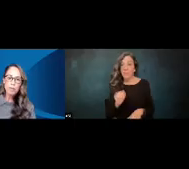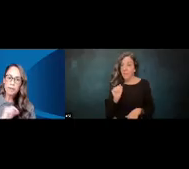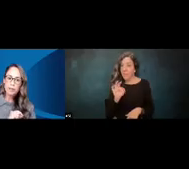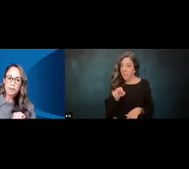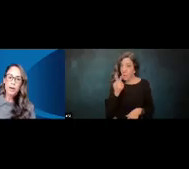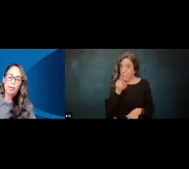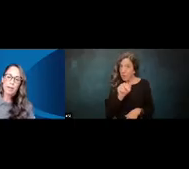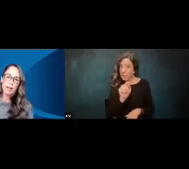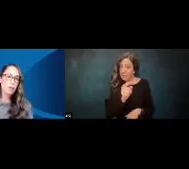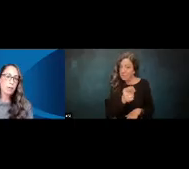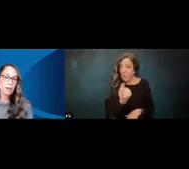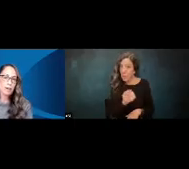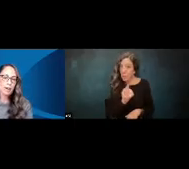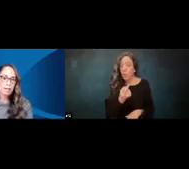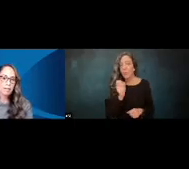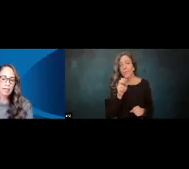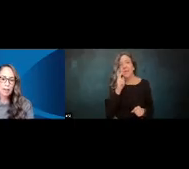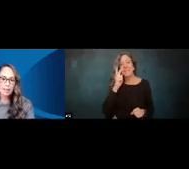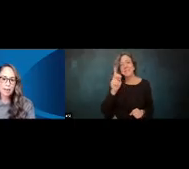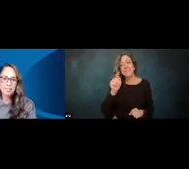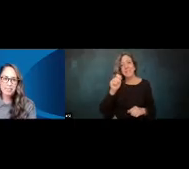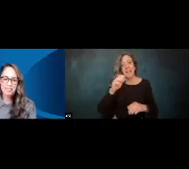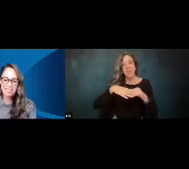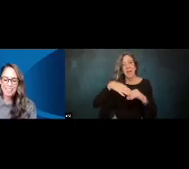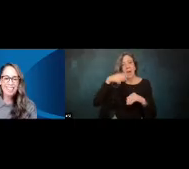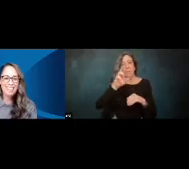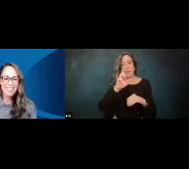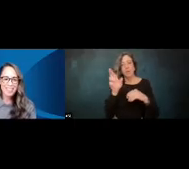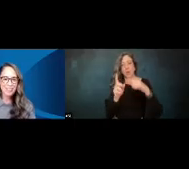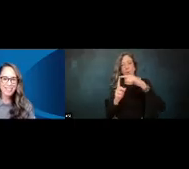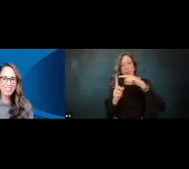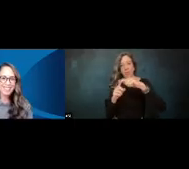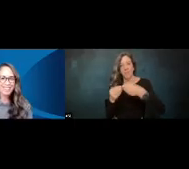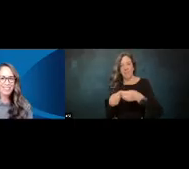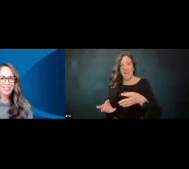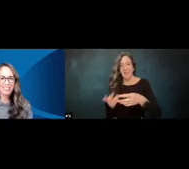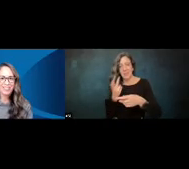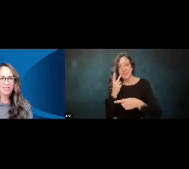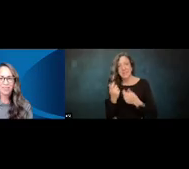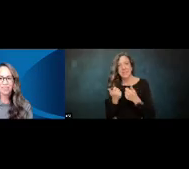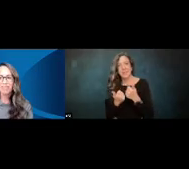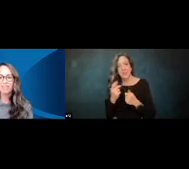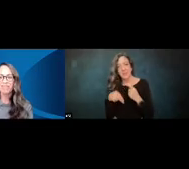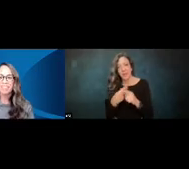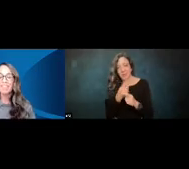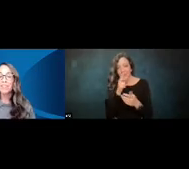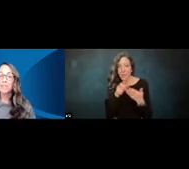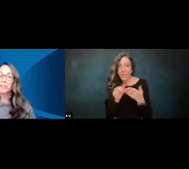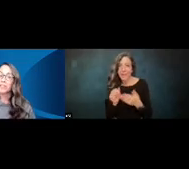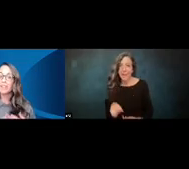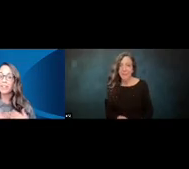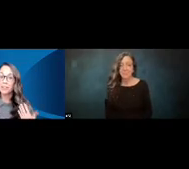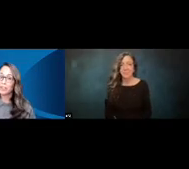also be found on the upper right hand corner of the handout. Next slide, please. For those